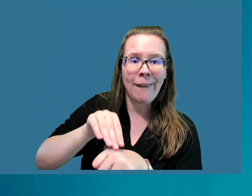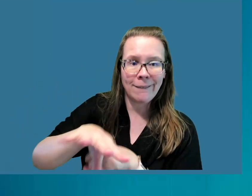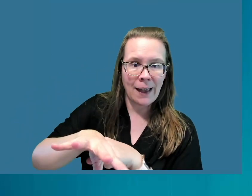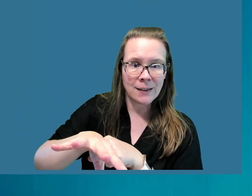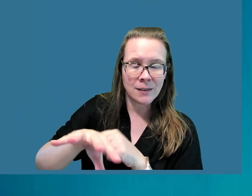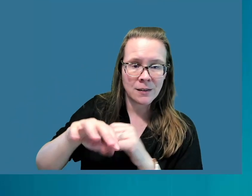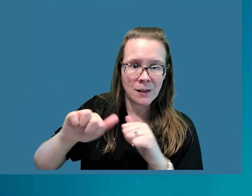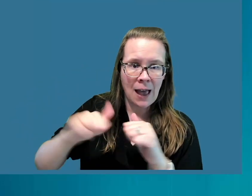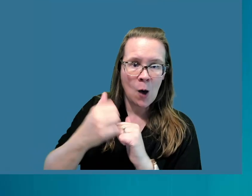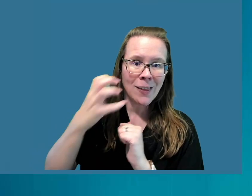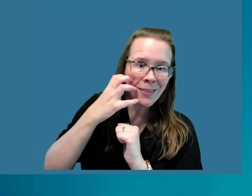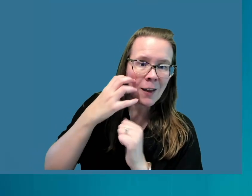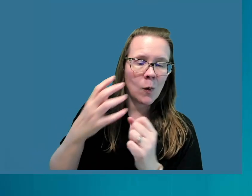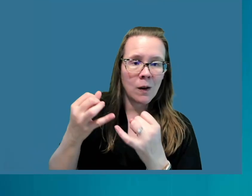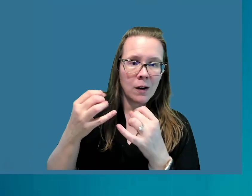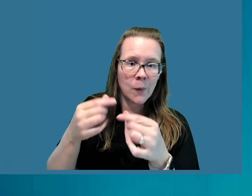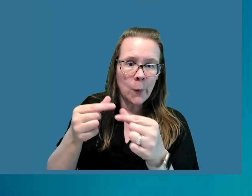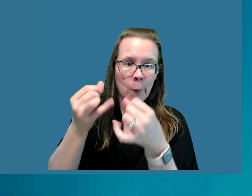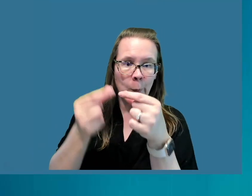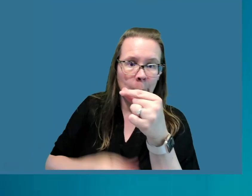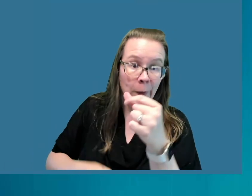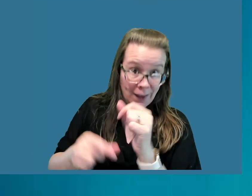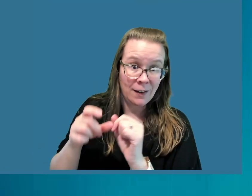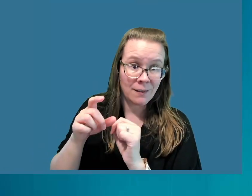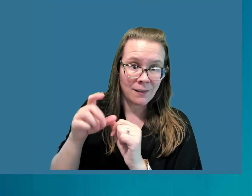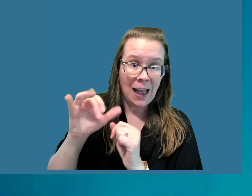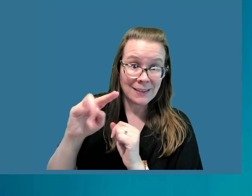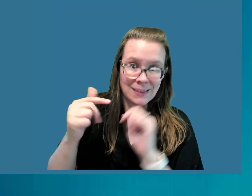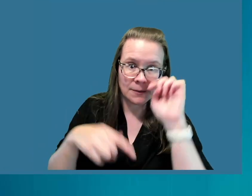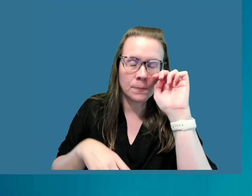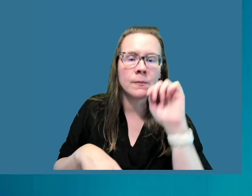add the coloring first because there is a minute chance that the liquid in the food